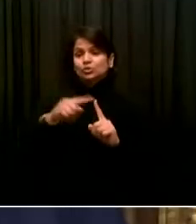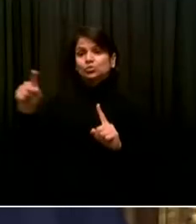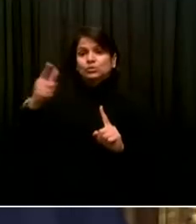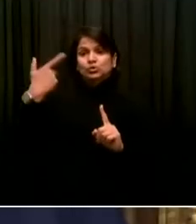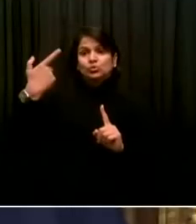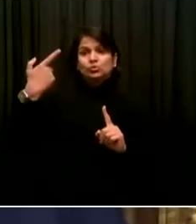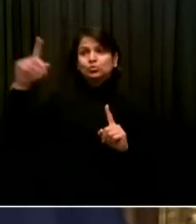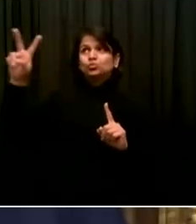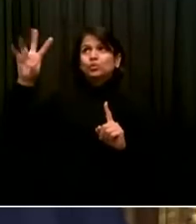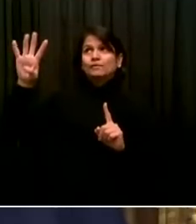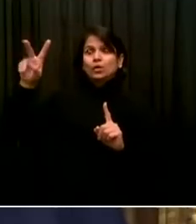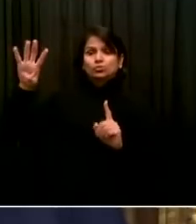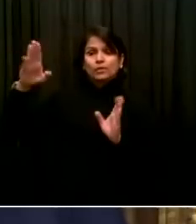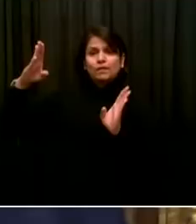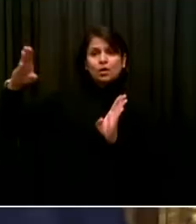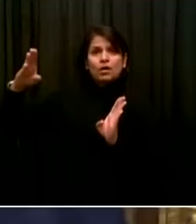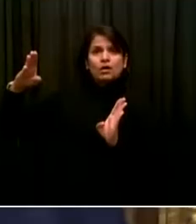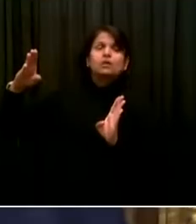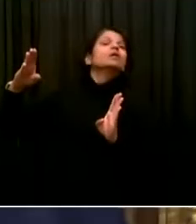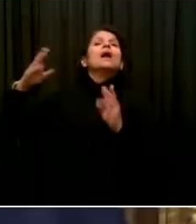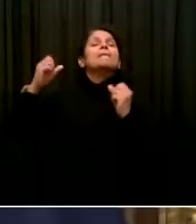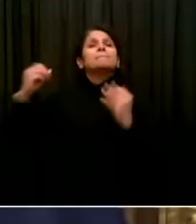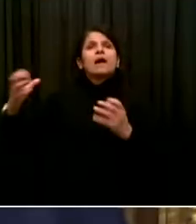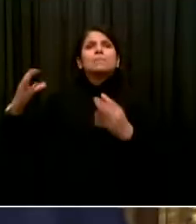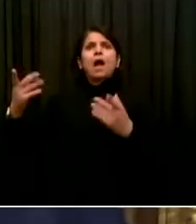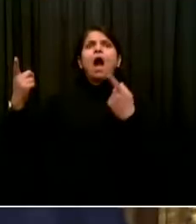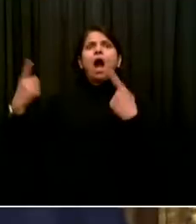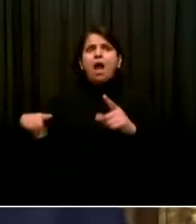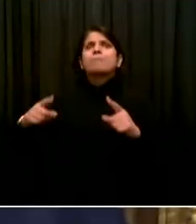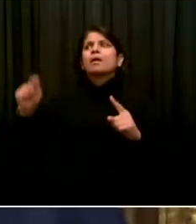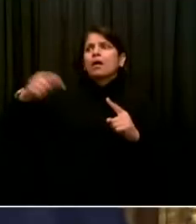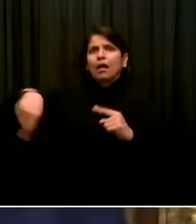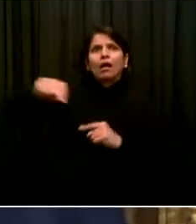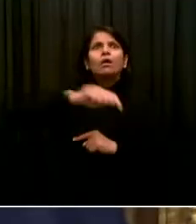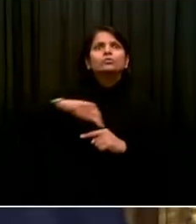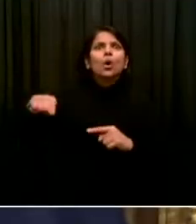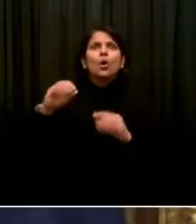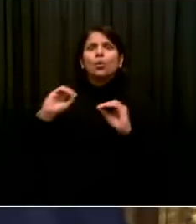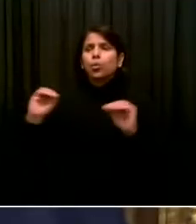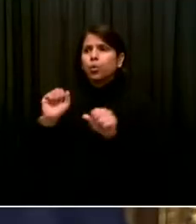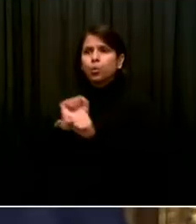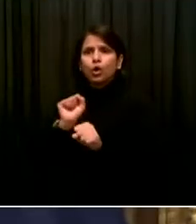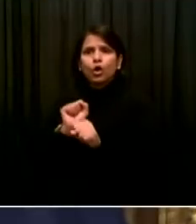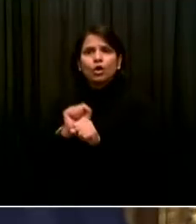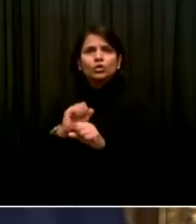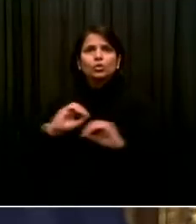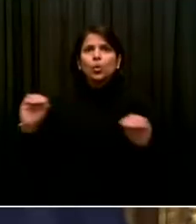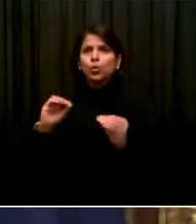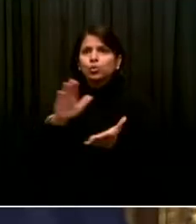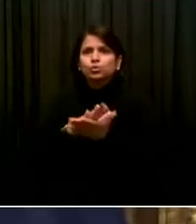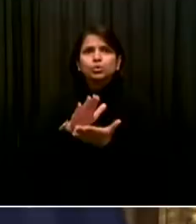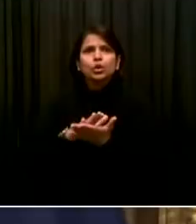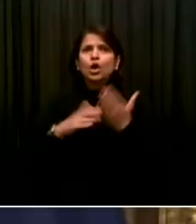ARE OUT OF SCHOOL AND OUT O WFORK. MY ADMINISTRATION